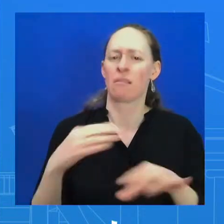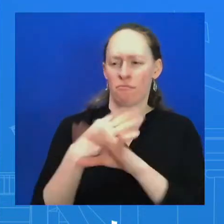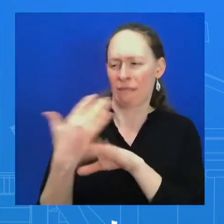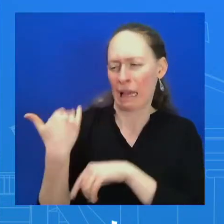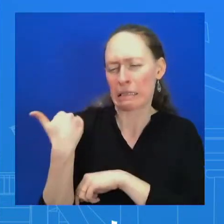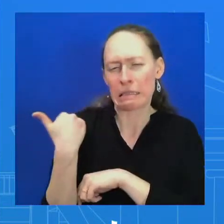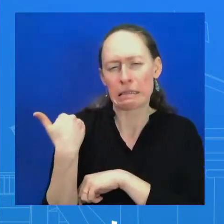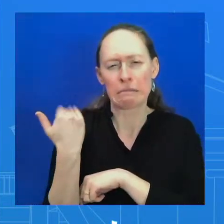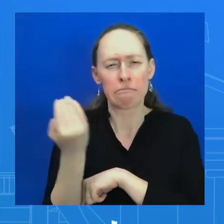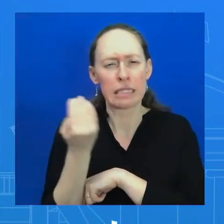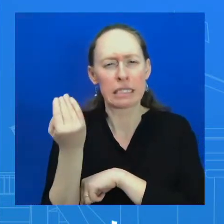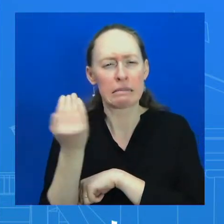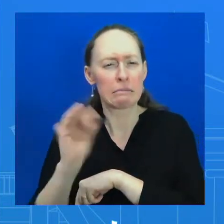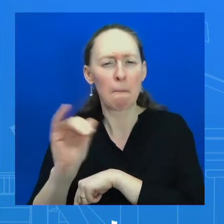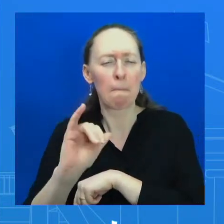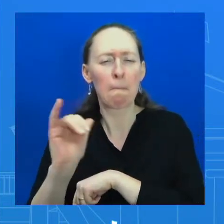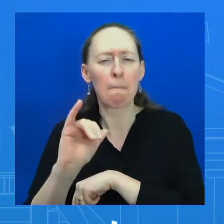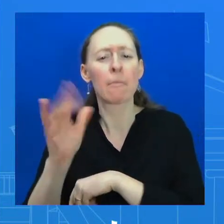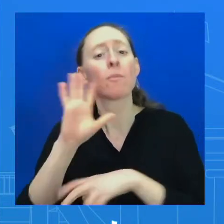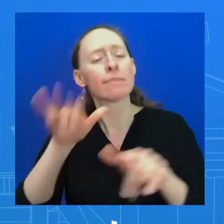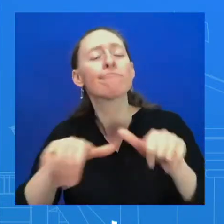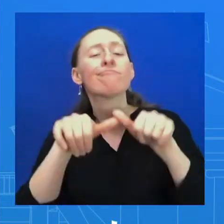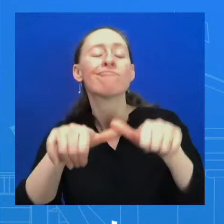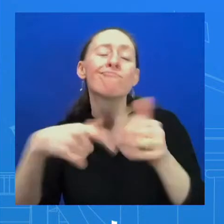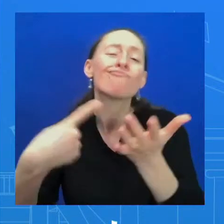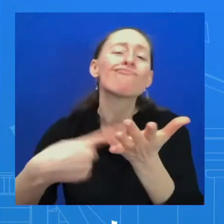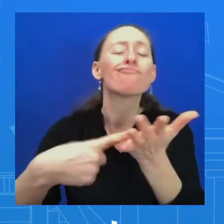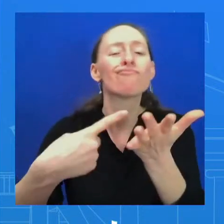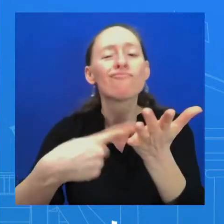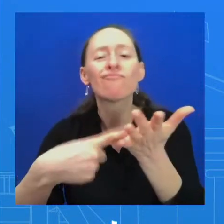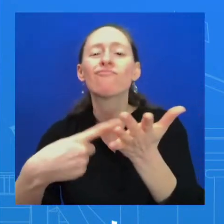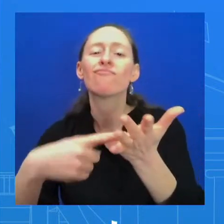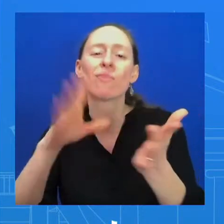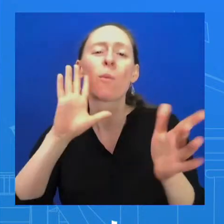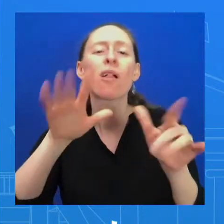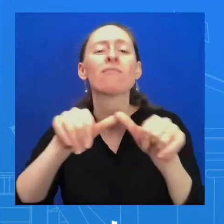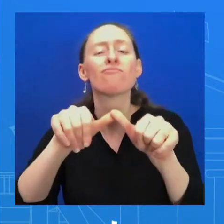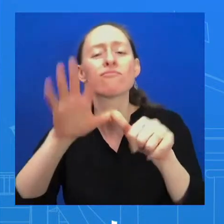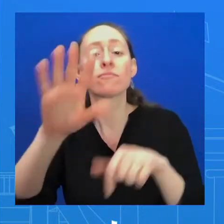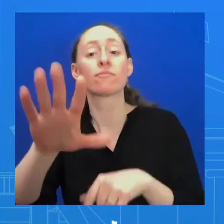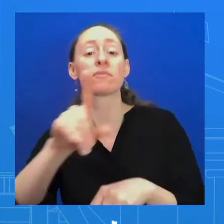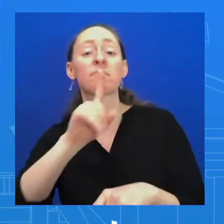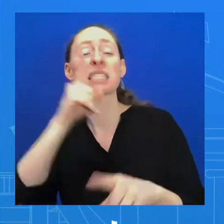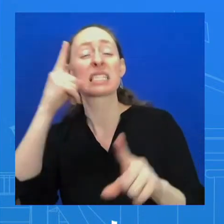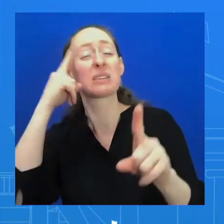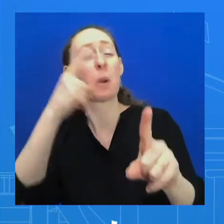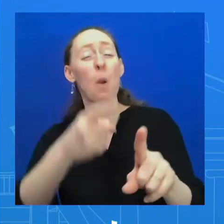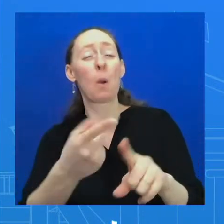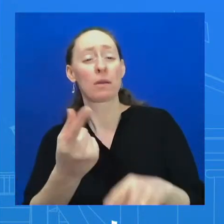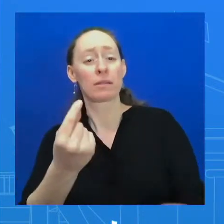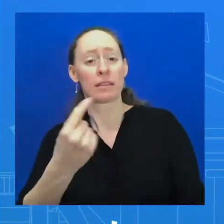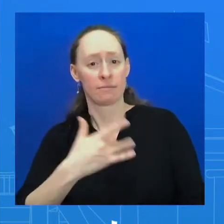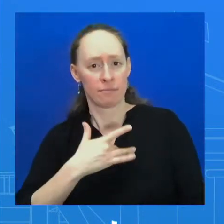Our hope that we can get to a place where we are indeed protecting innocent civilian lives in Rafah.